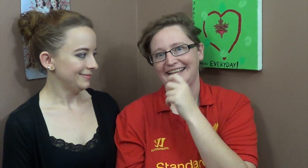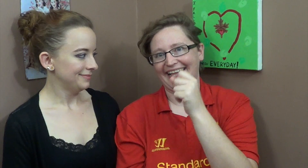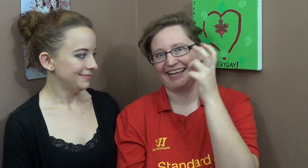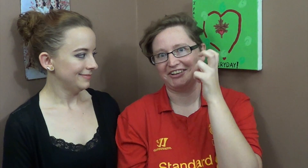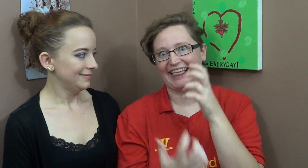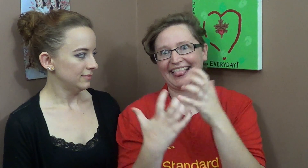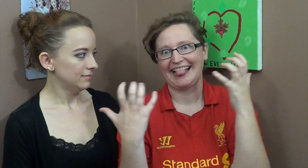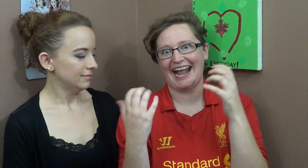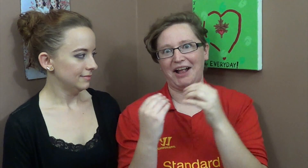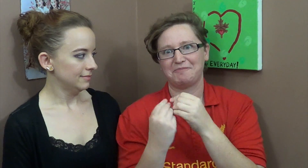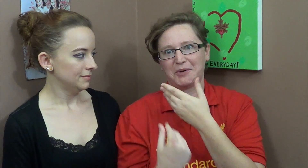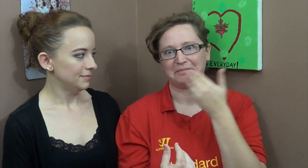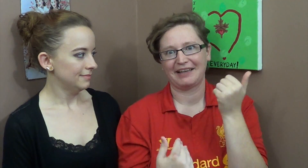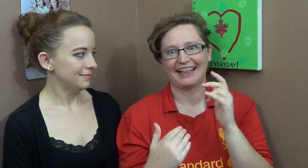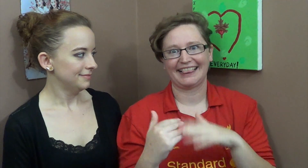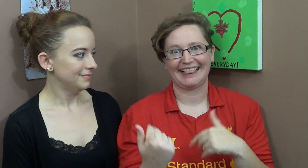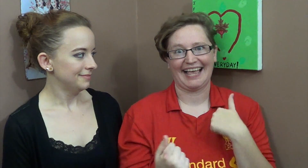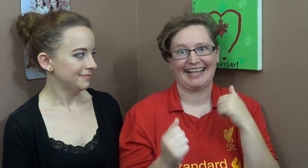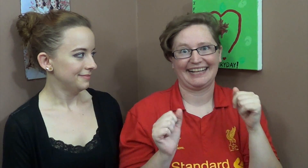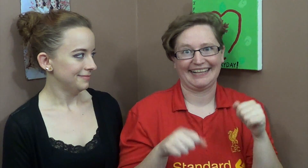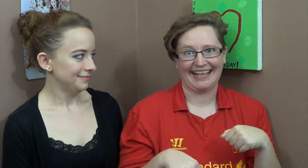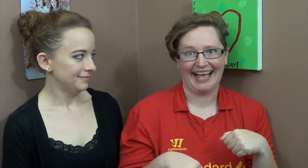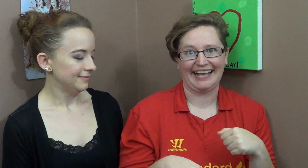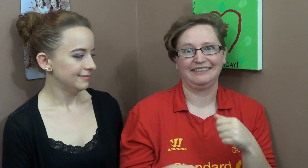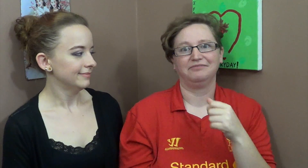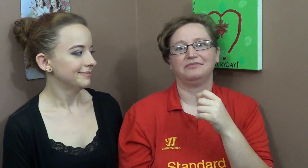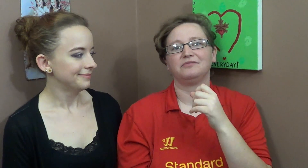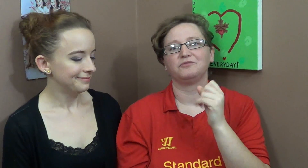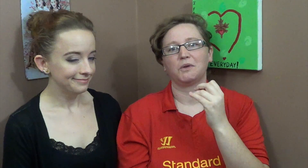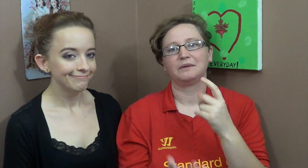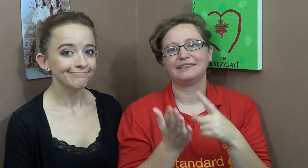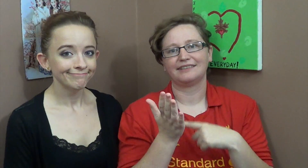hearing and can hear a lot better than I can so